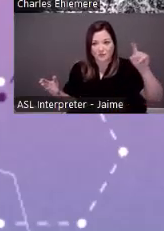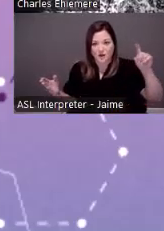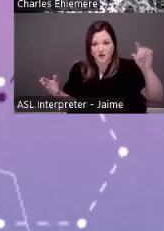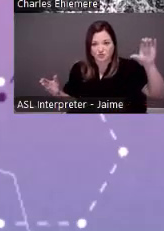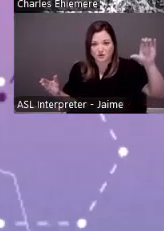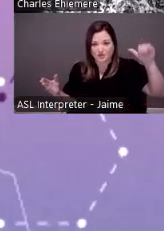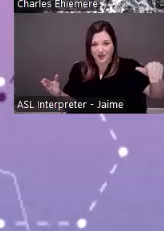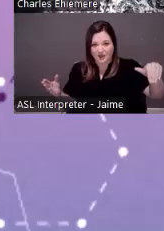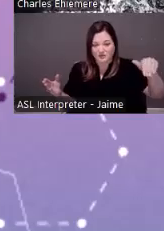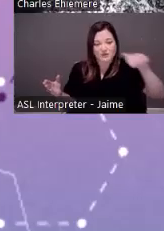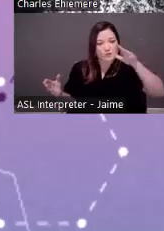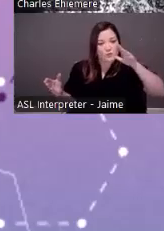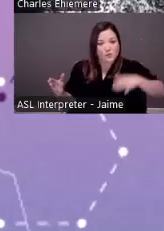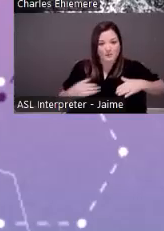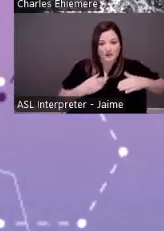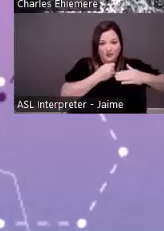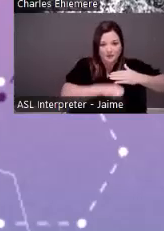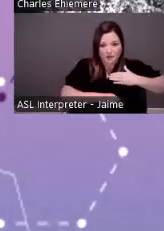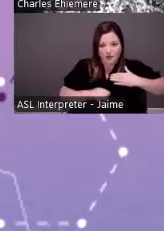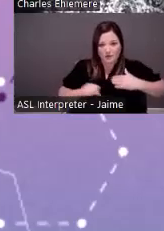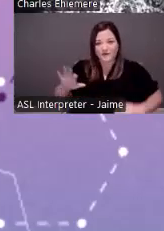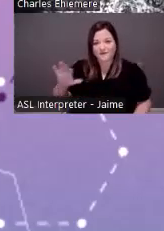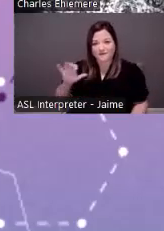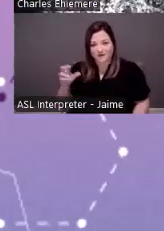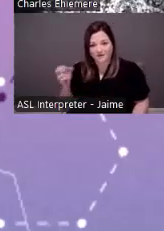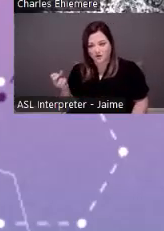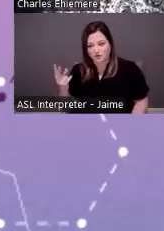512 is likely to die.